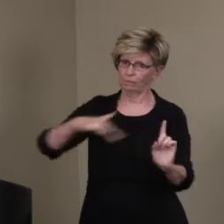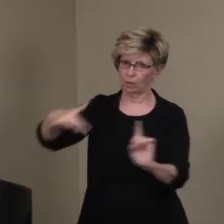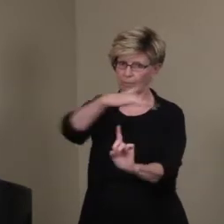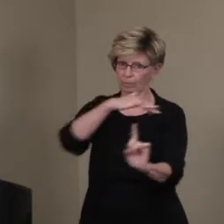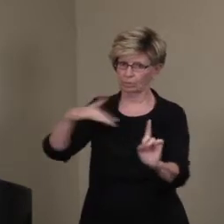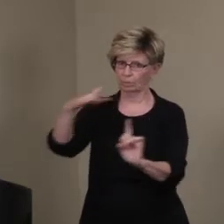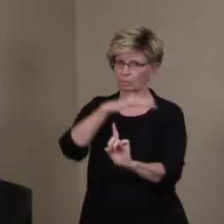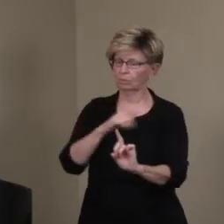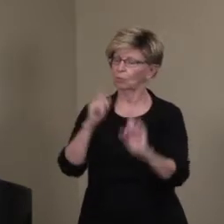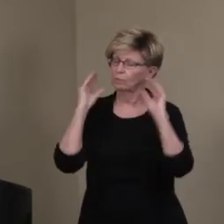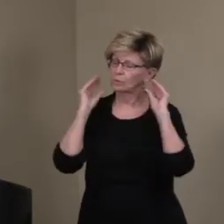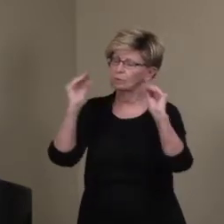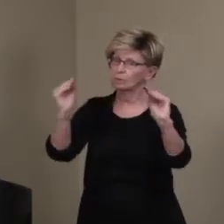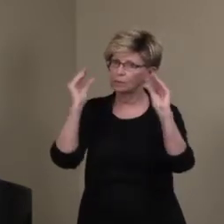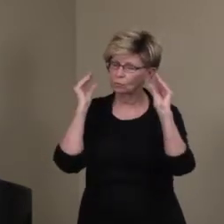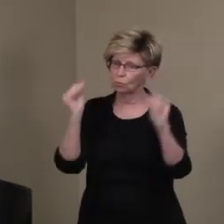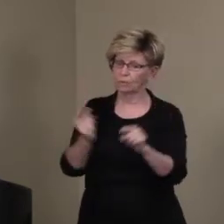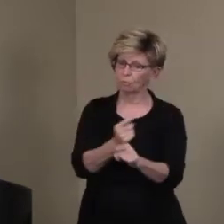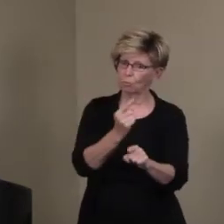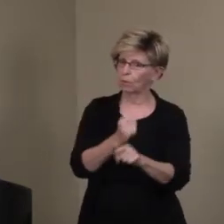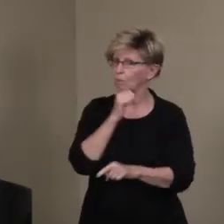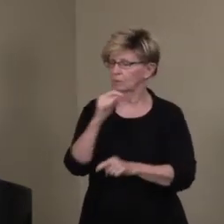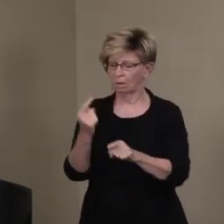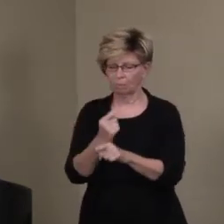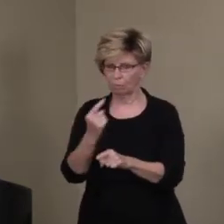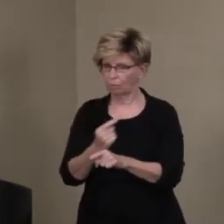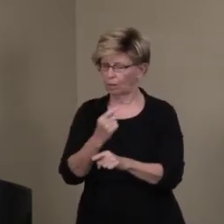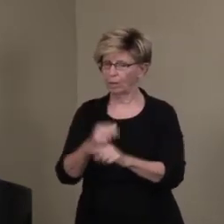compared to the environment a student finds themself at school what is